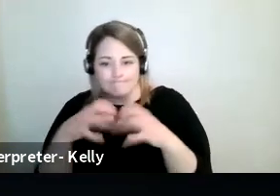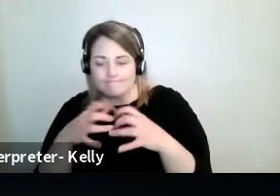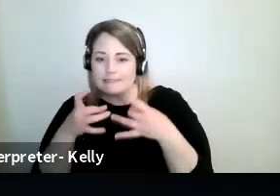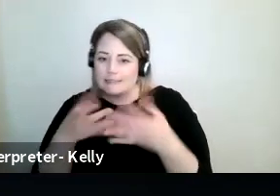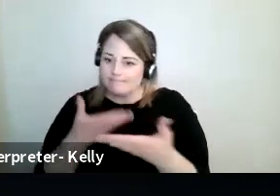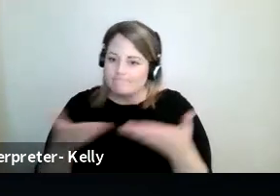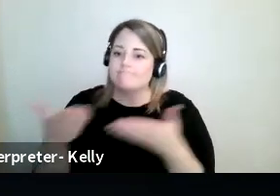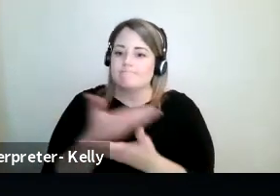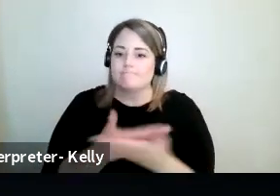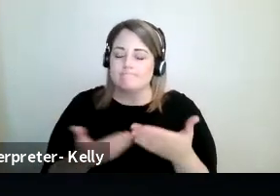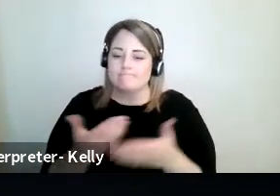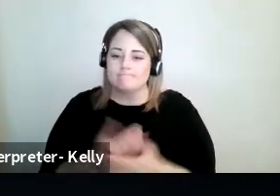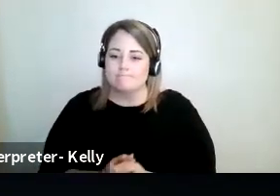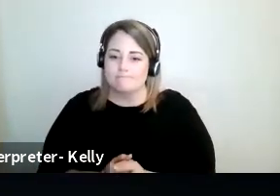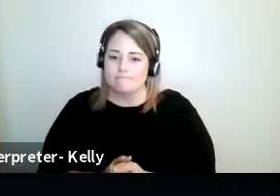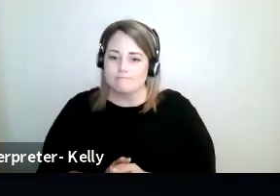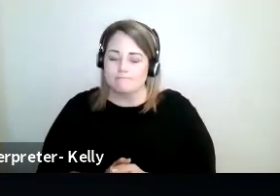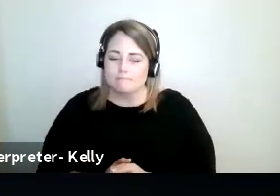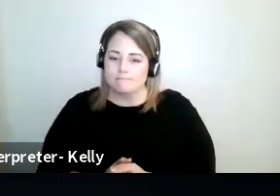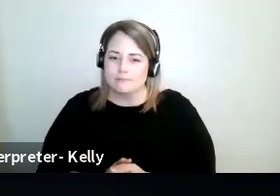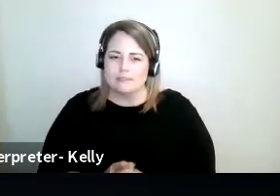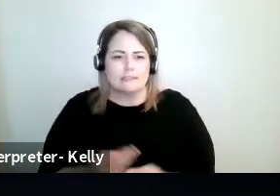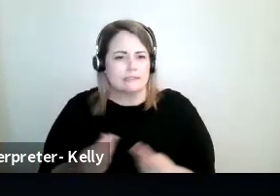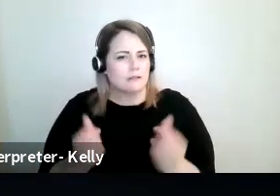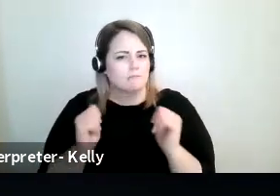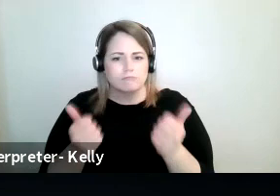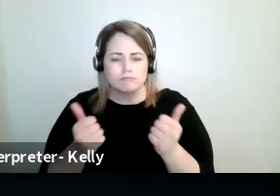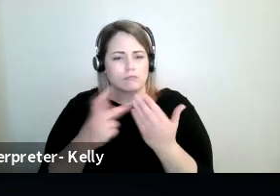And, again, there's some great little programs - I know we've done in our research - around